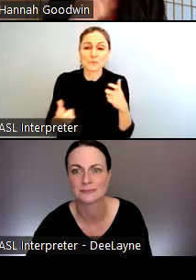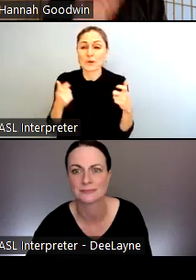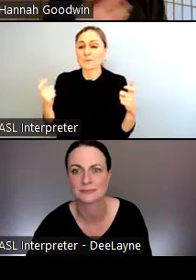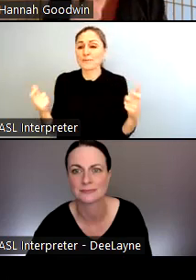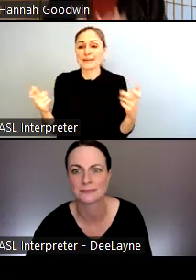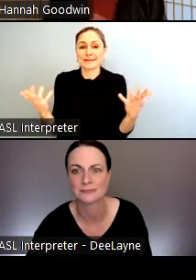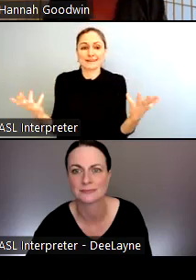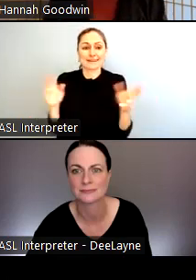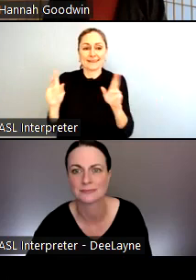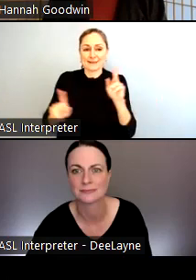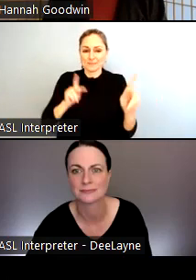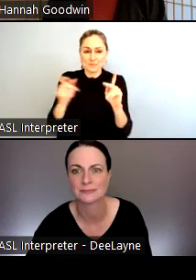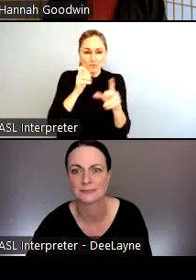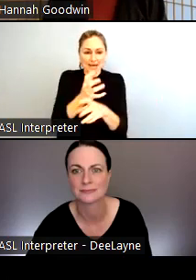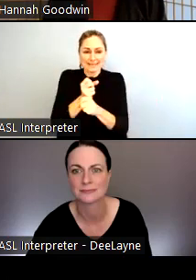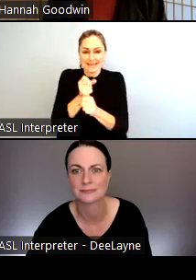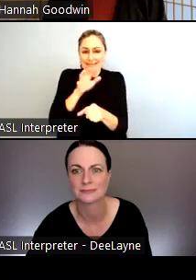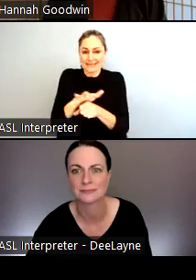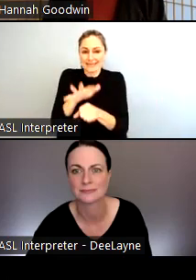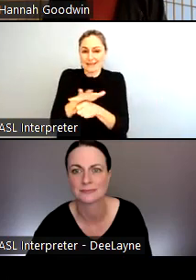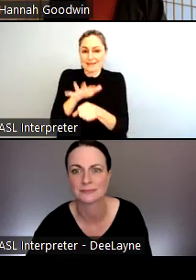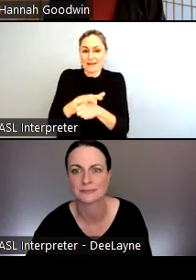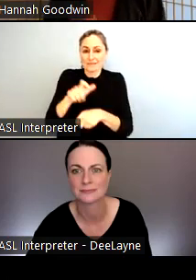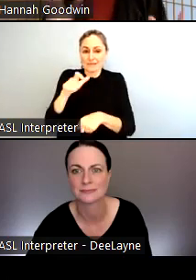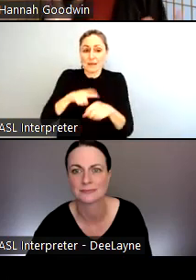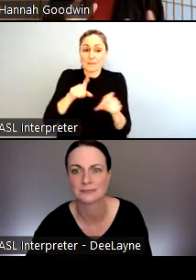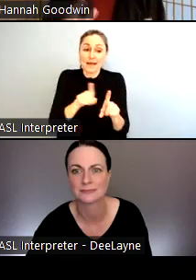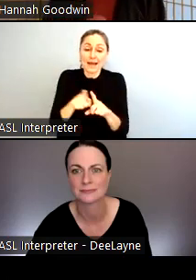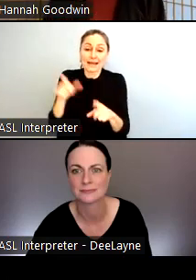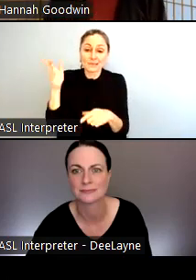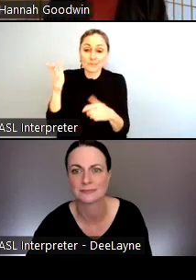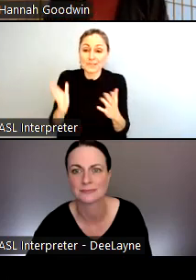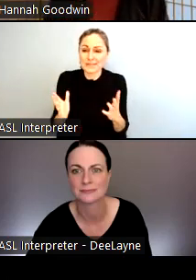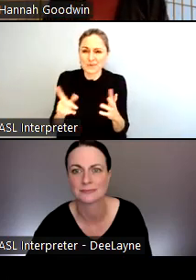people weren't getting enough time either as presenters and it was really squeezing